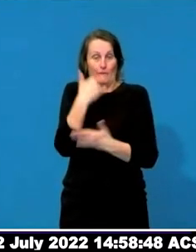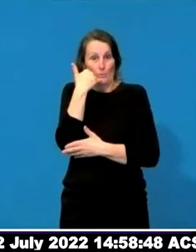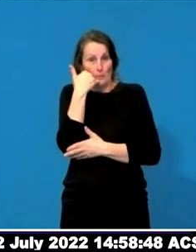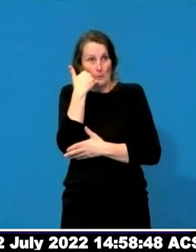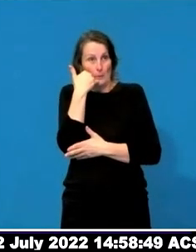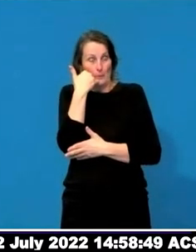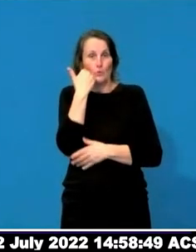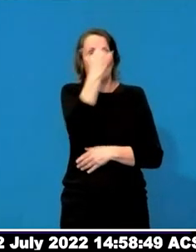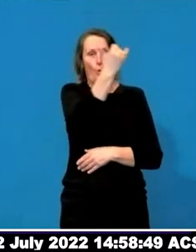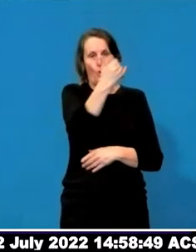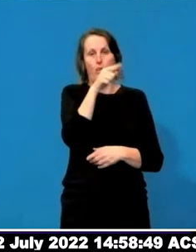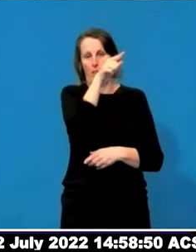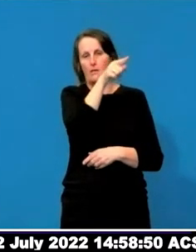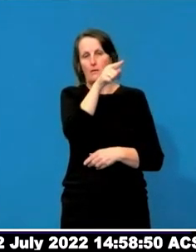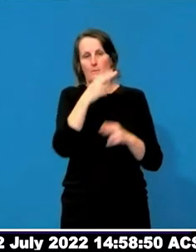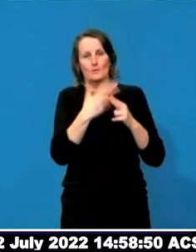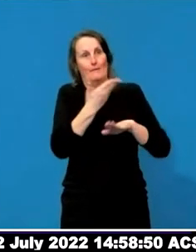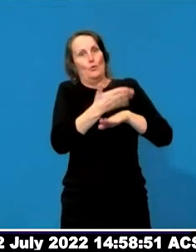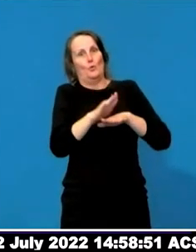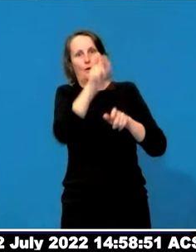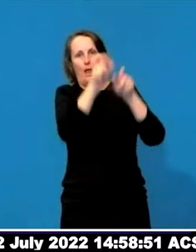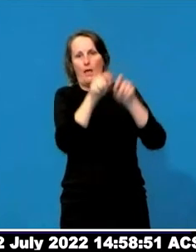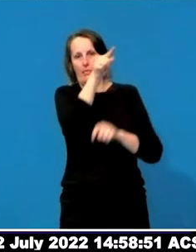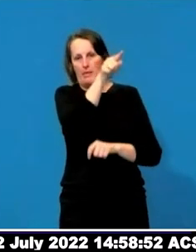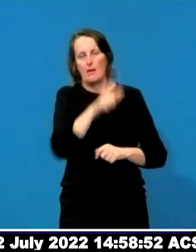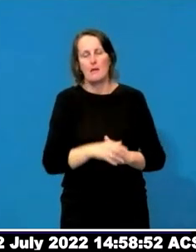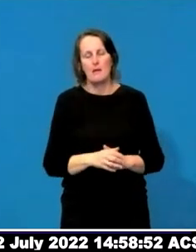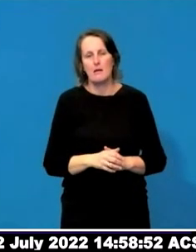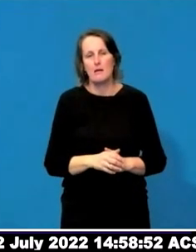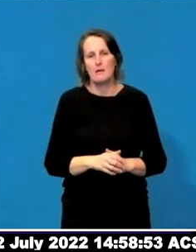that wanted to come on. And I take it that by being on the ground,